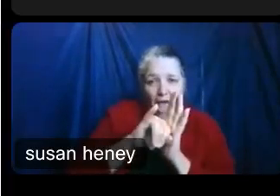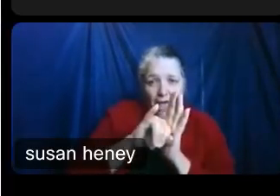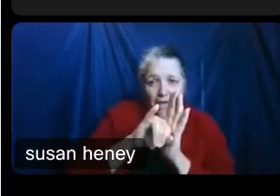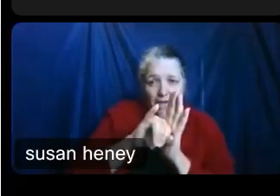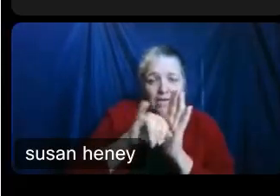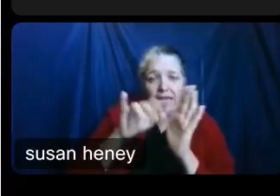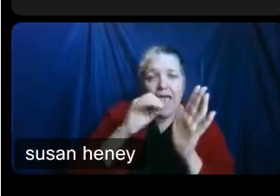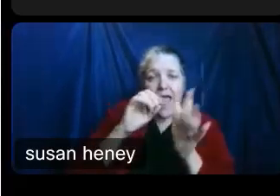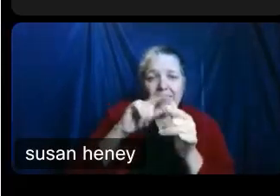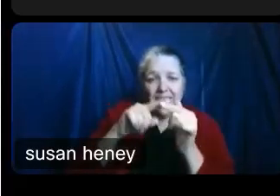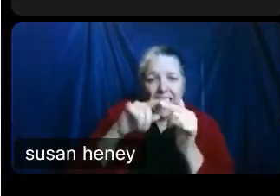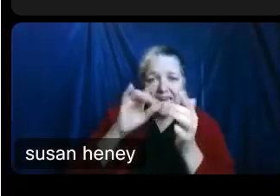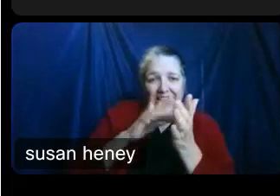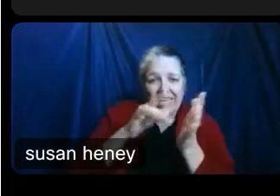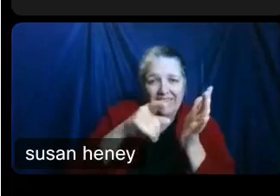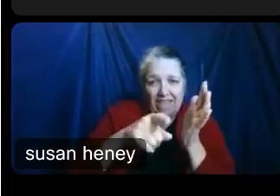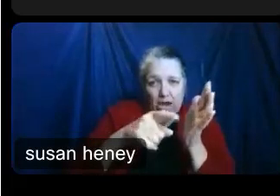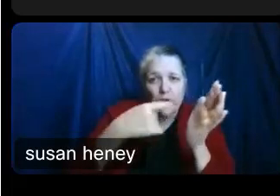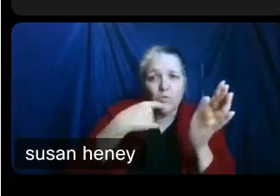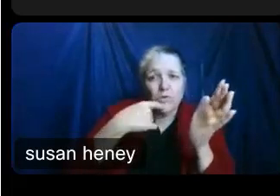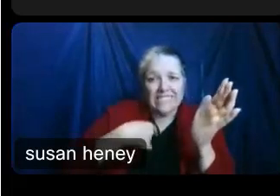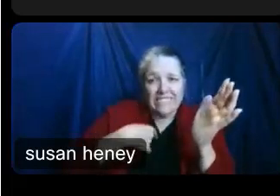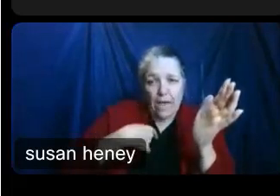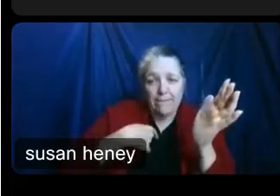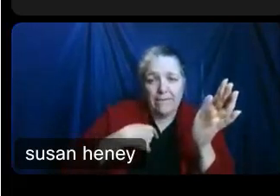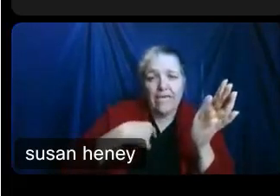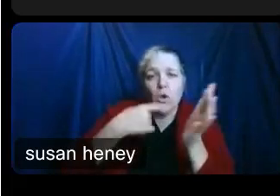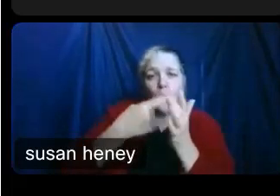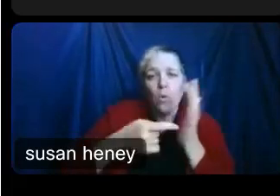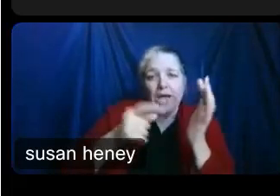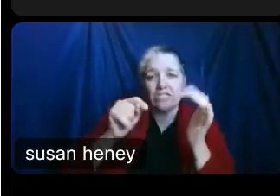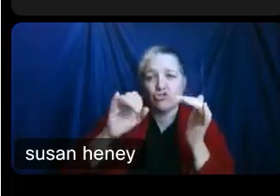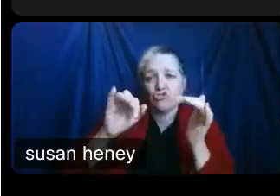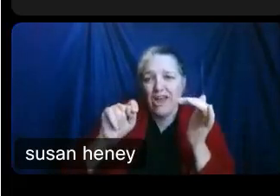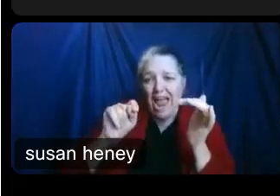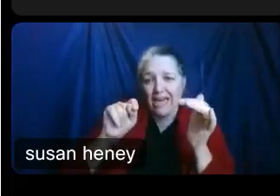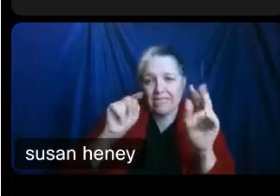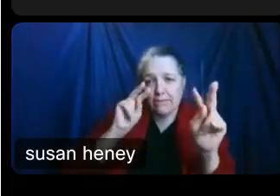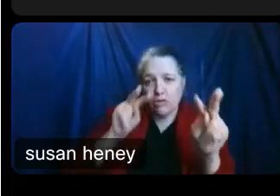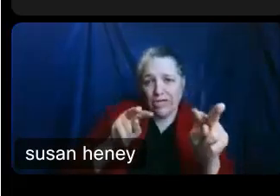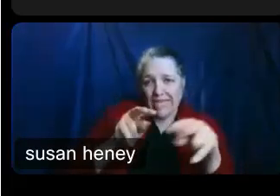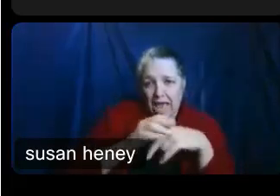area, and it'll tell me exactly what census tract I'm in. So, I can see that this particular